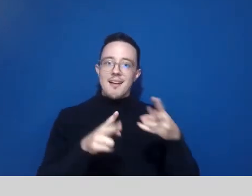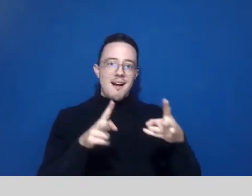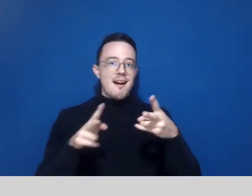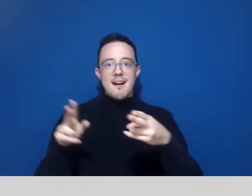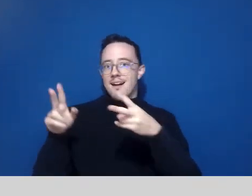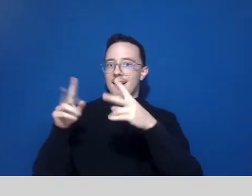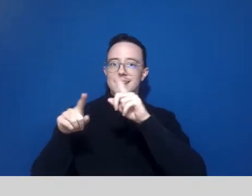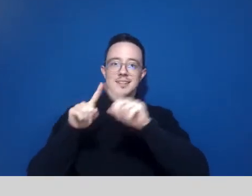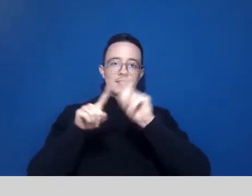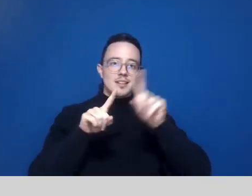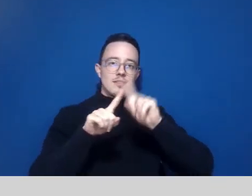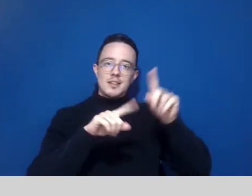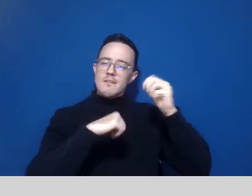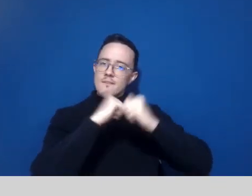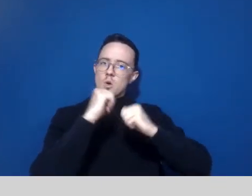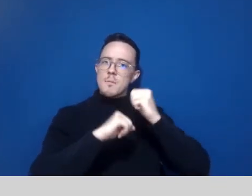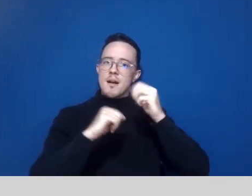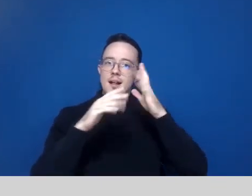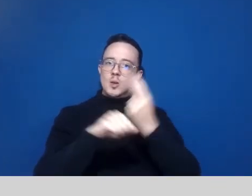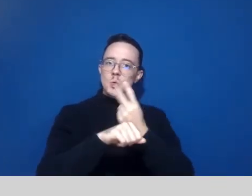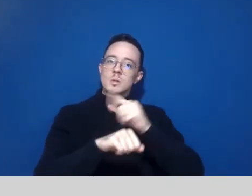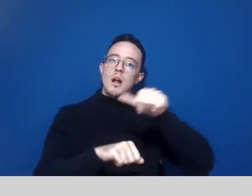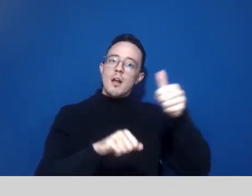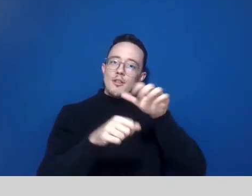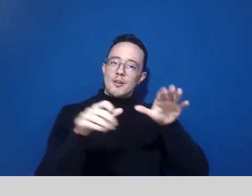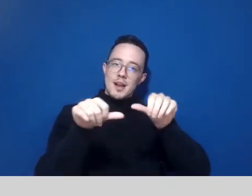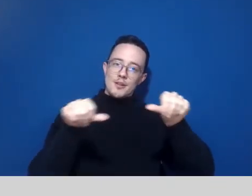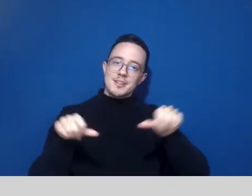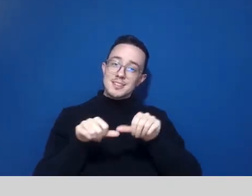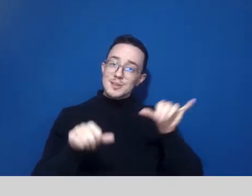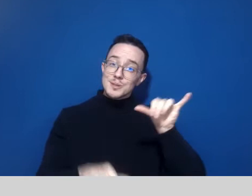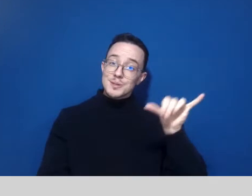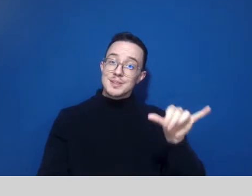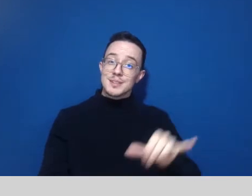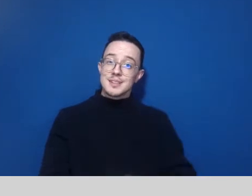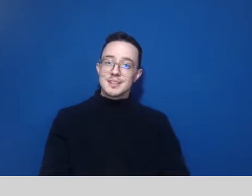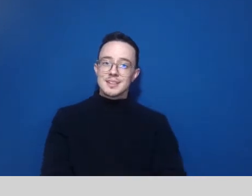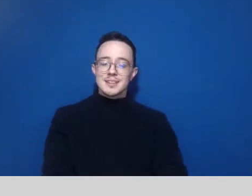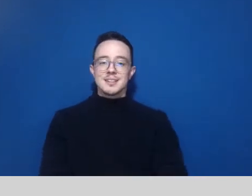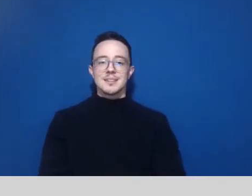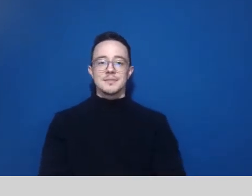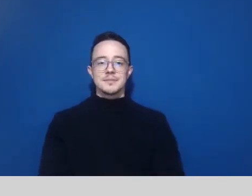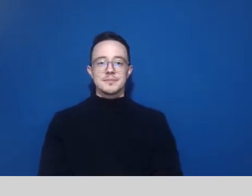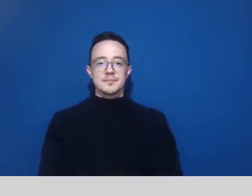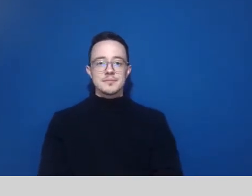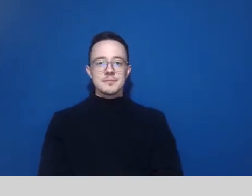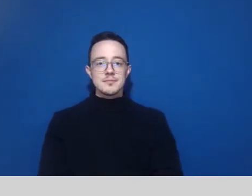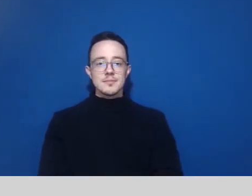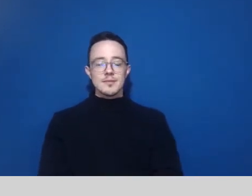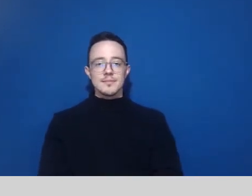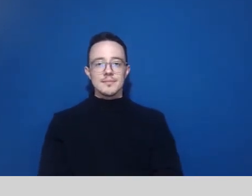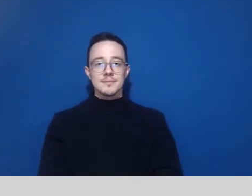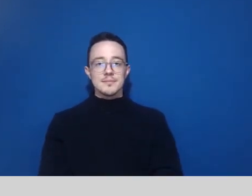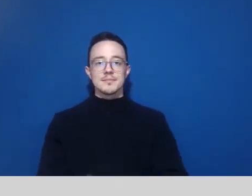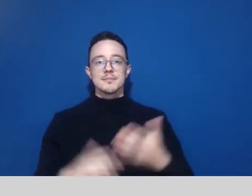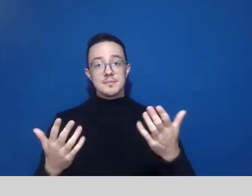and then getting it back out again in a format that I can use somewhere else. So that's all well and good. But the obvious question is, how do you get this data